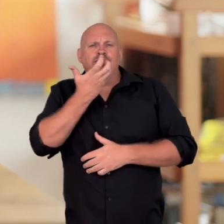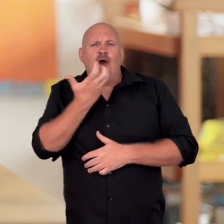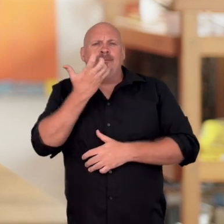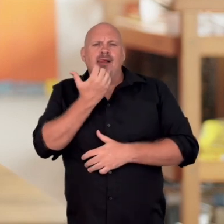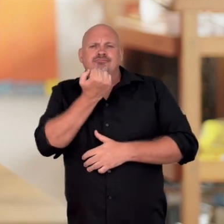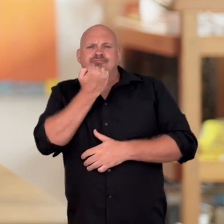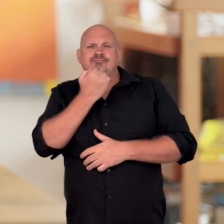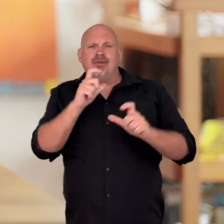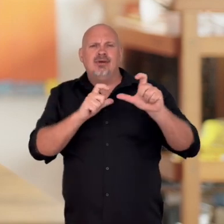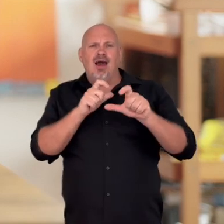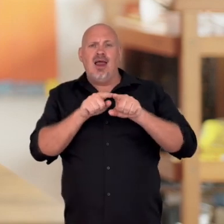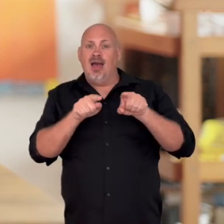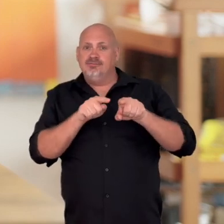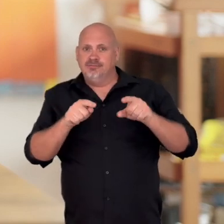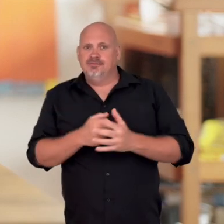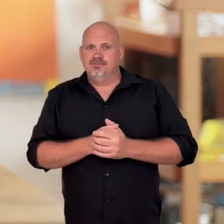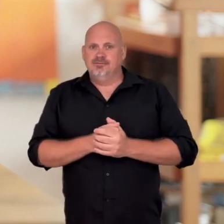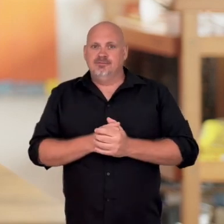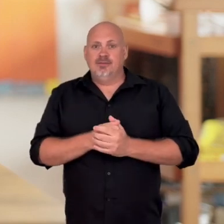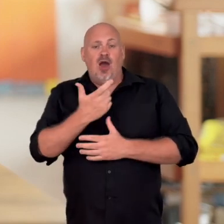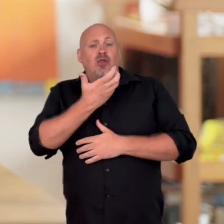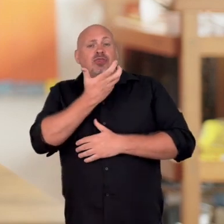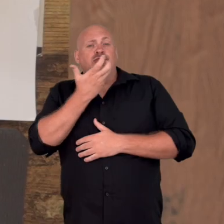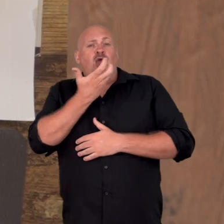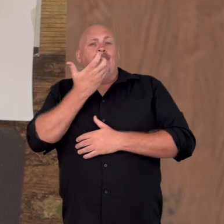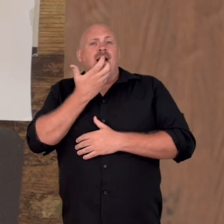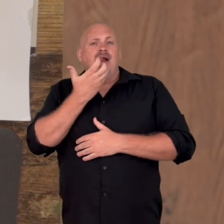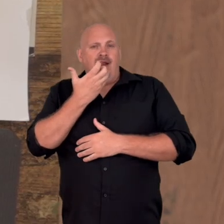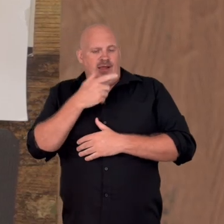use this Thermal palette to paint this flower but why are we gonna use a Thermal palette